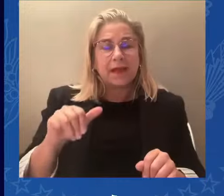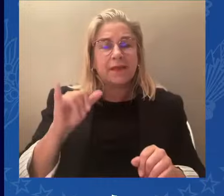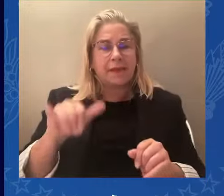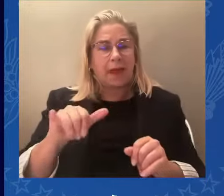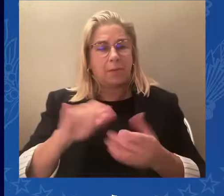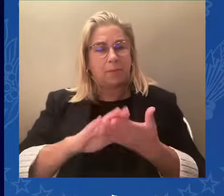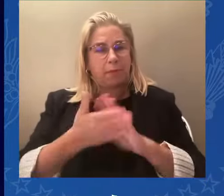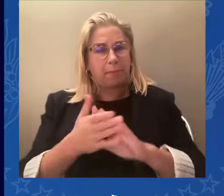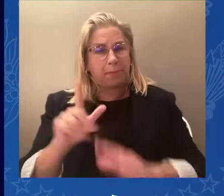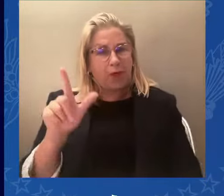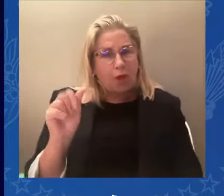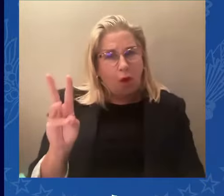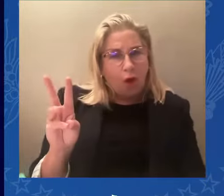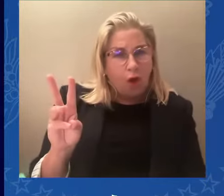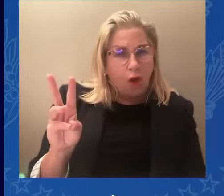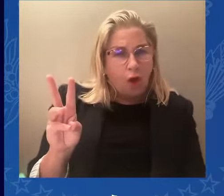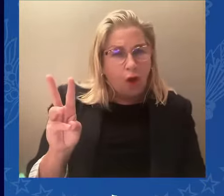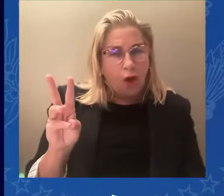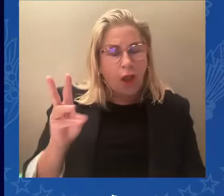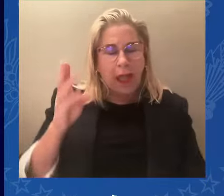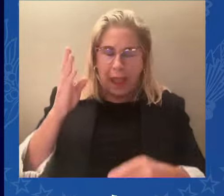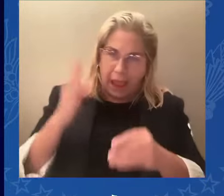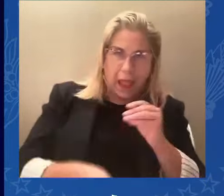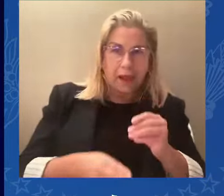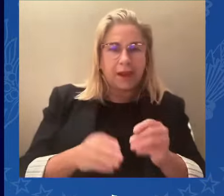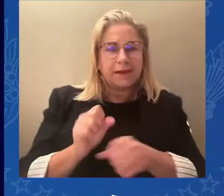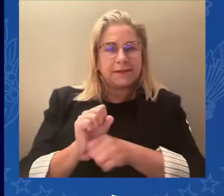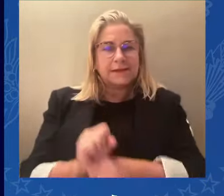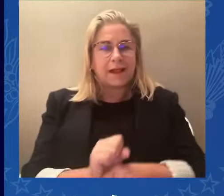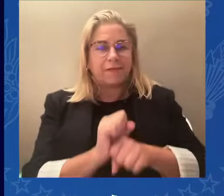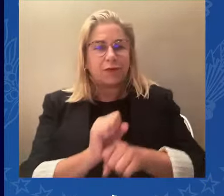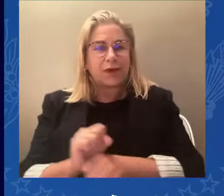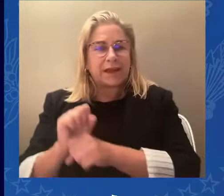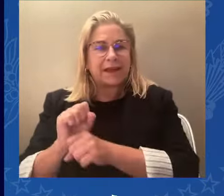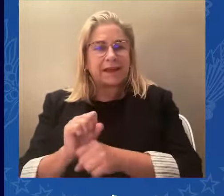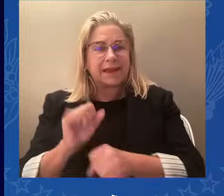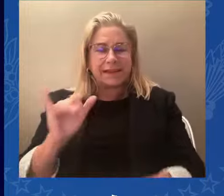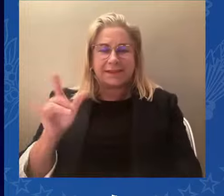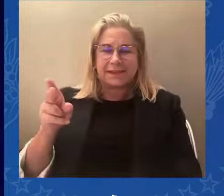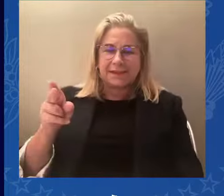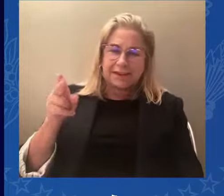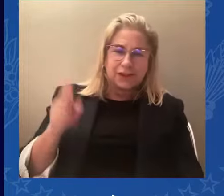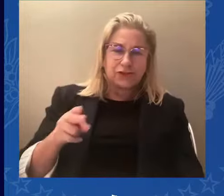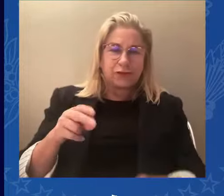Biden's commitment to acknowledging and celebrating African American history and promoting racial justice.